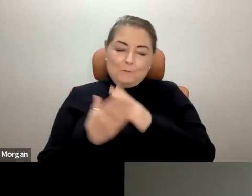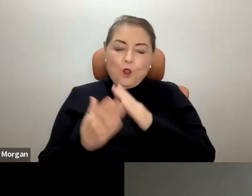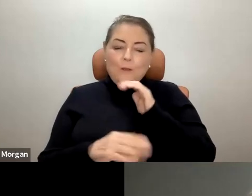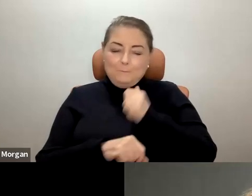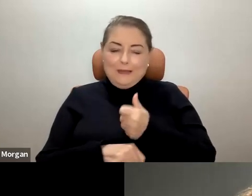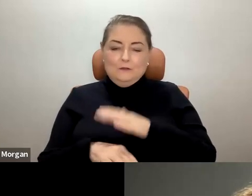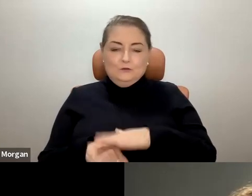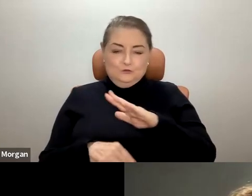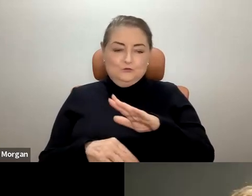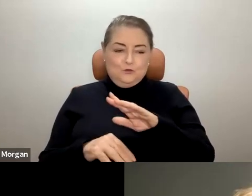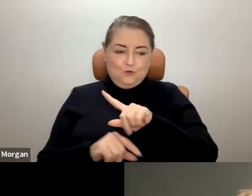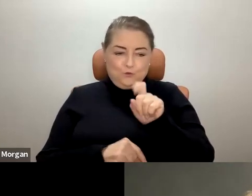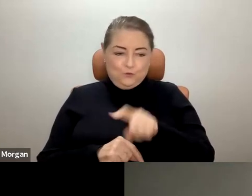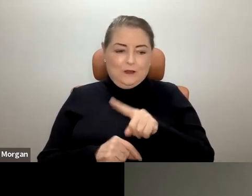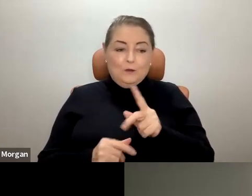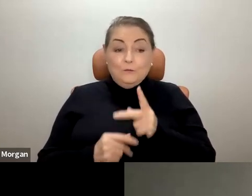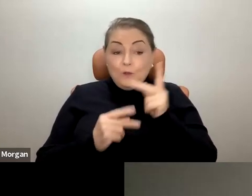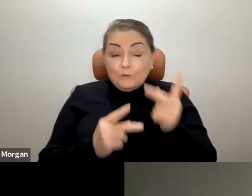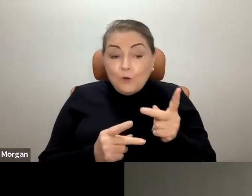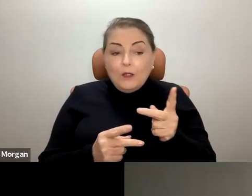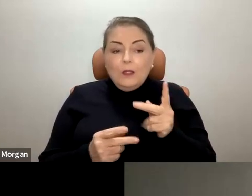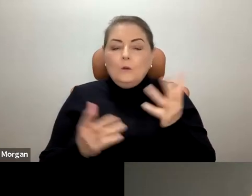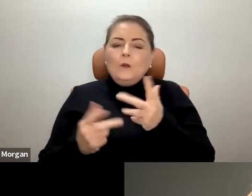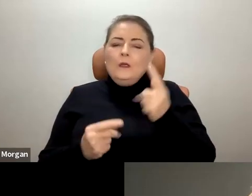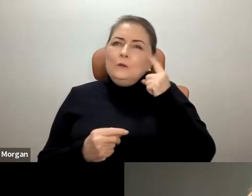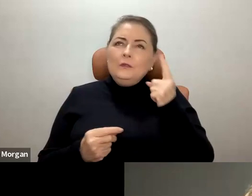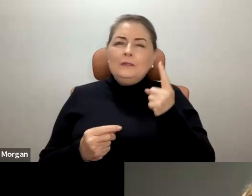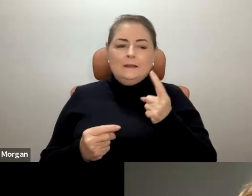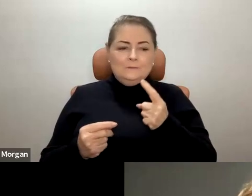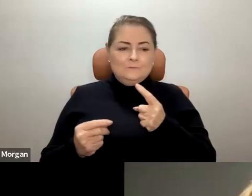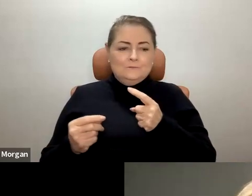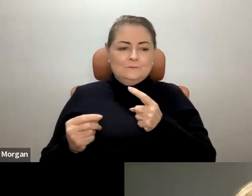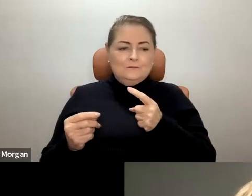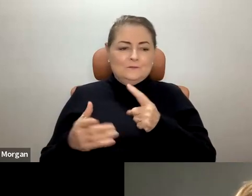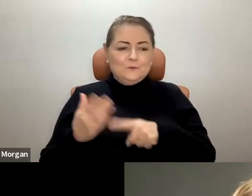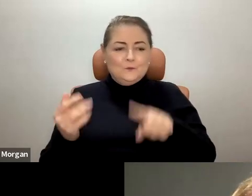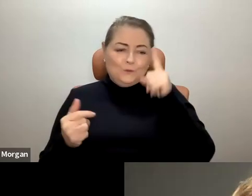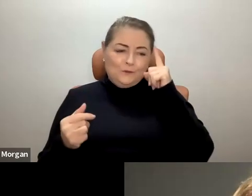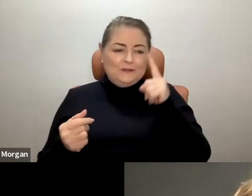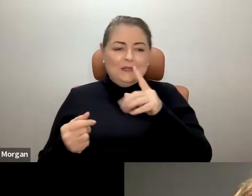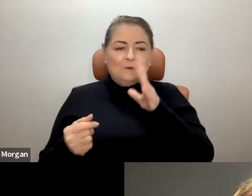your questions, kind of like proposing, what do you think, you know, who do you think would be good candidates? What are we